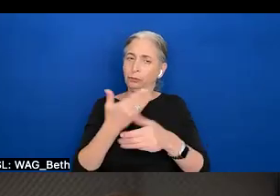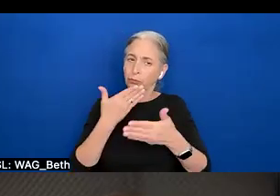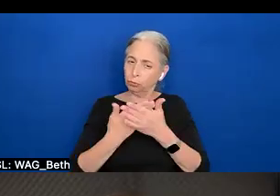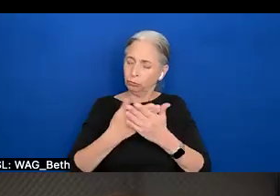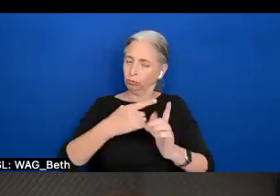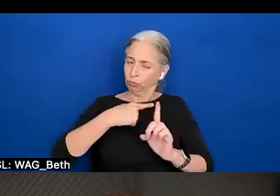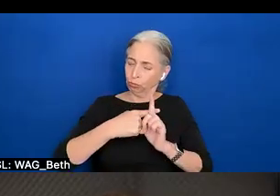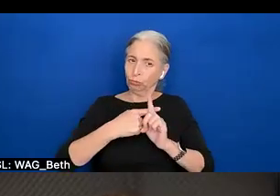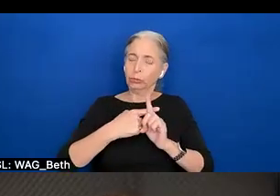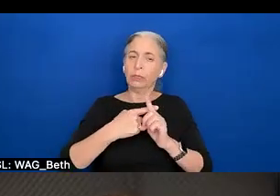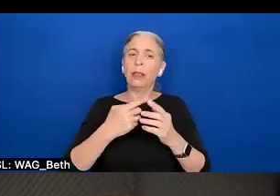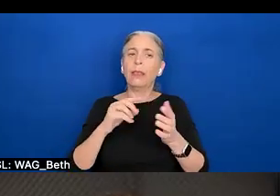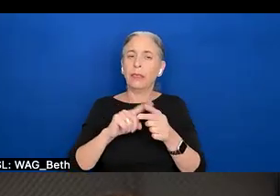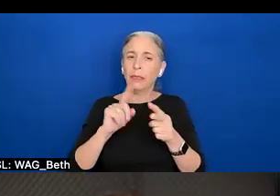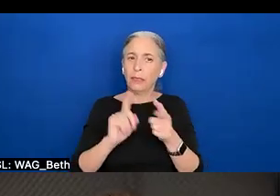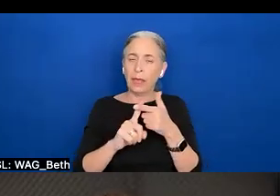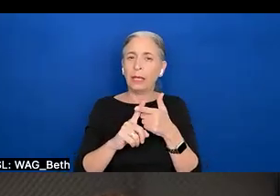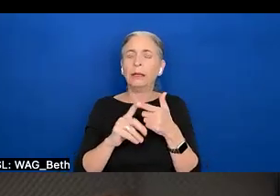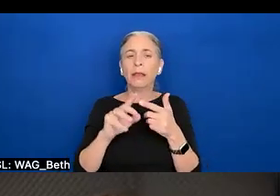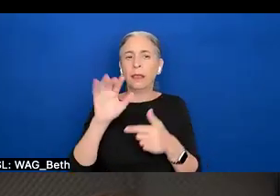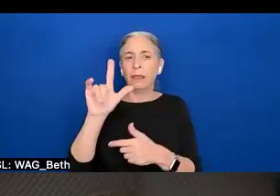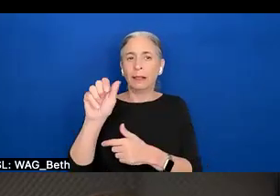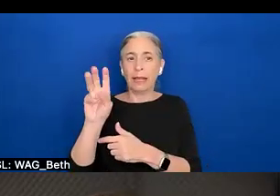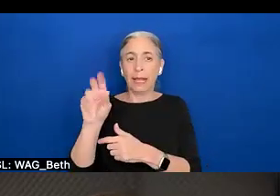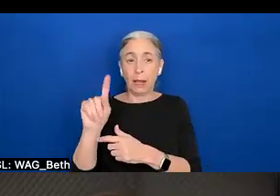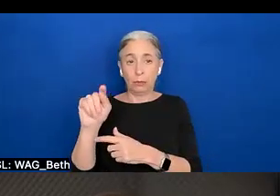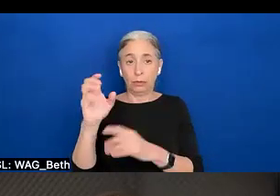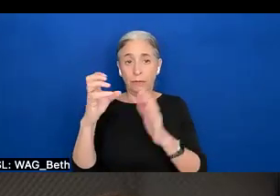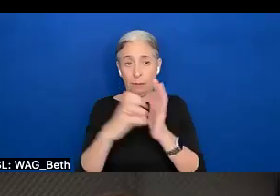the delay out of the paragraph would be very good.